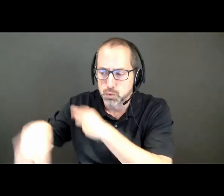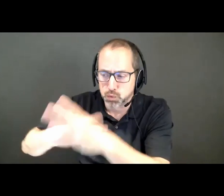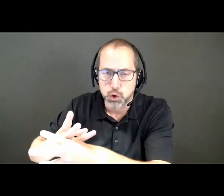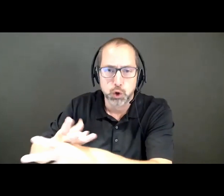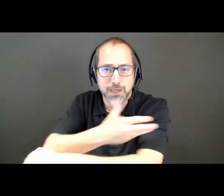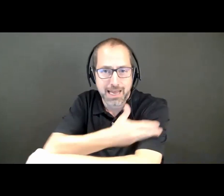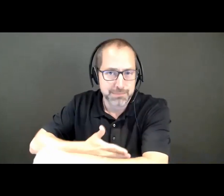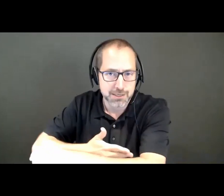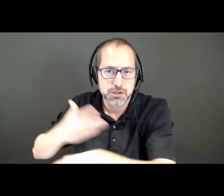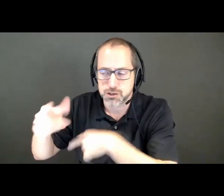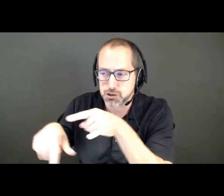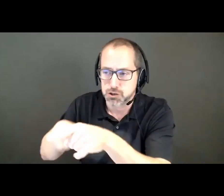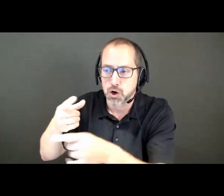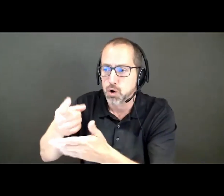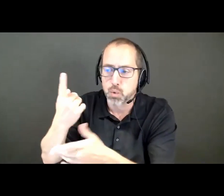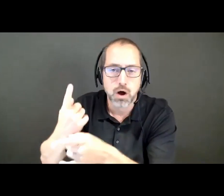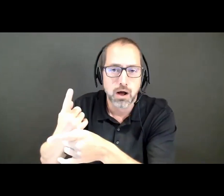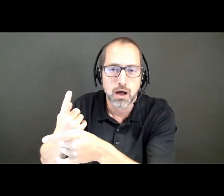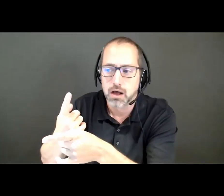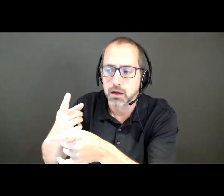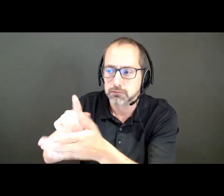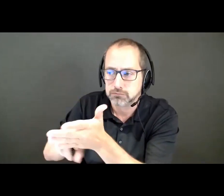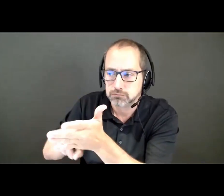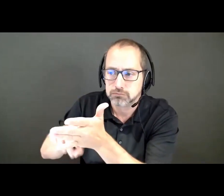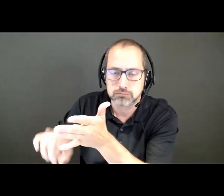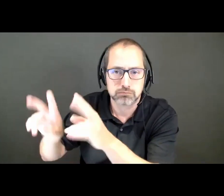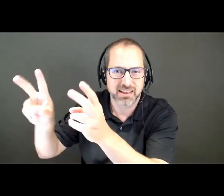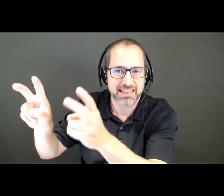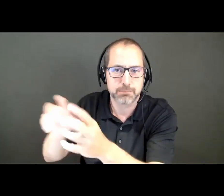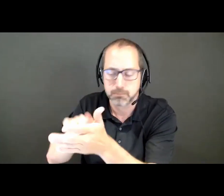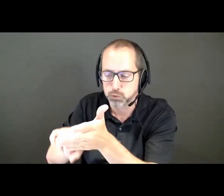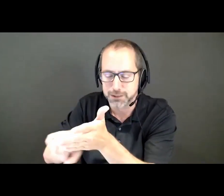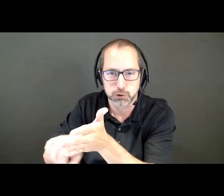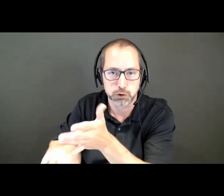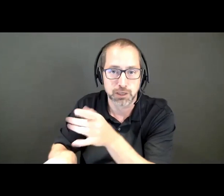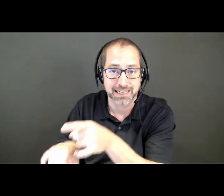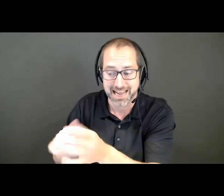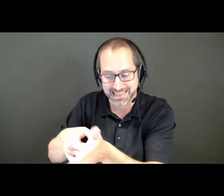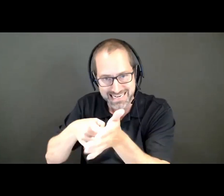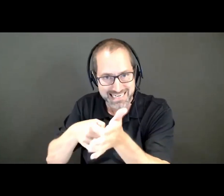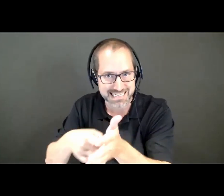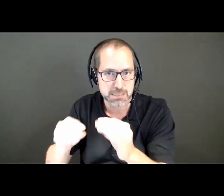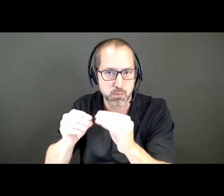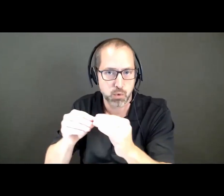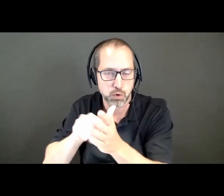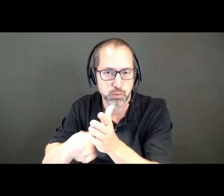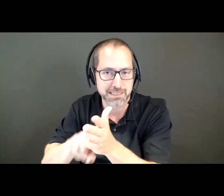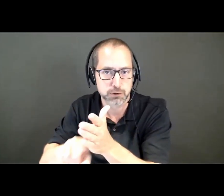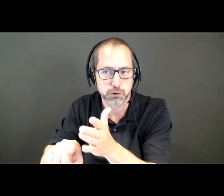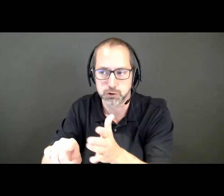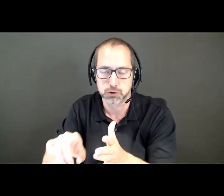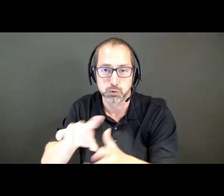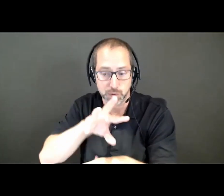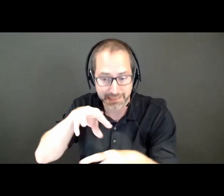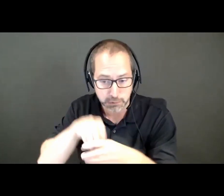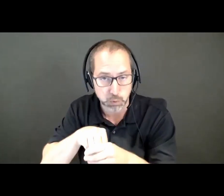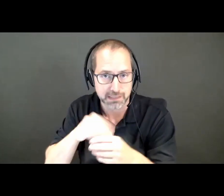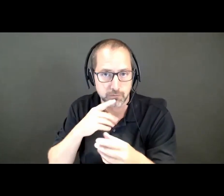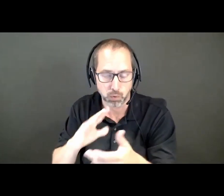streams, it's about research, okay, and the need for research to be included as a priority, and if